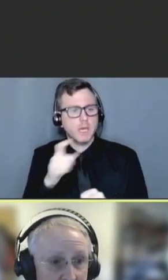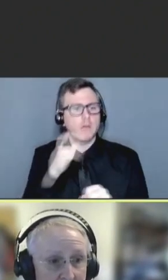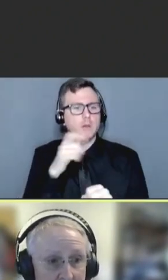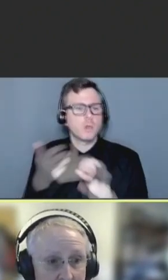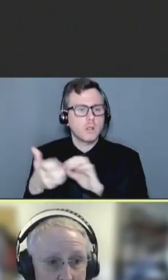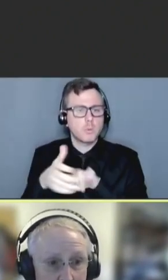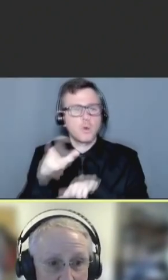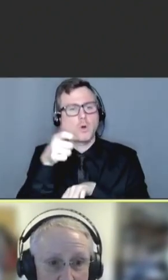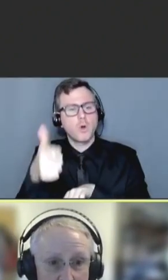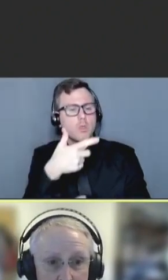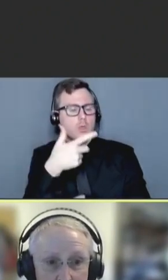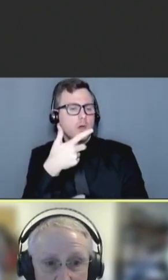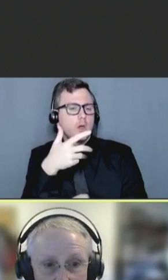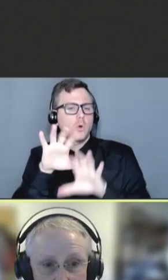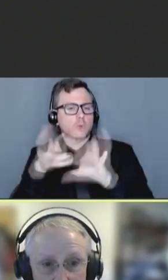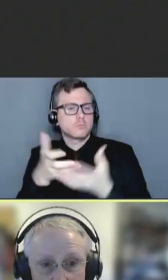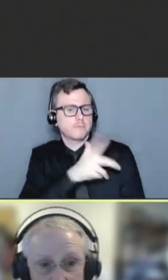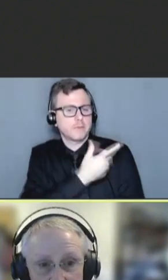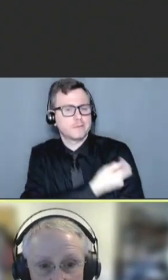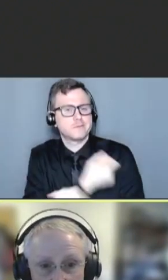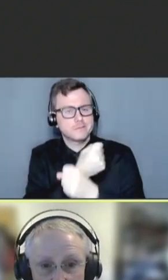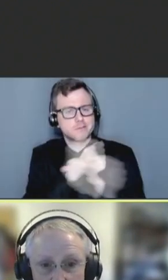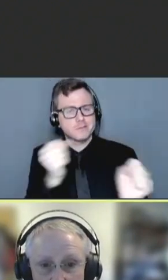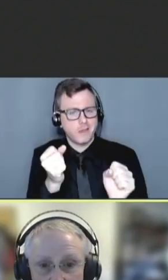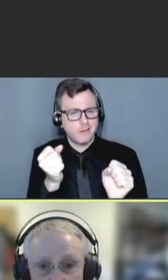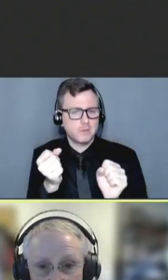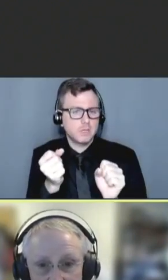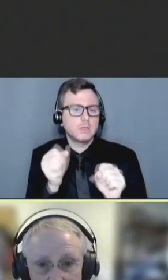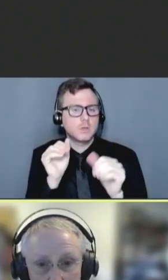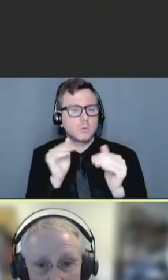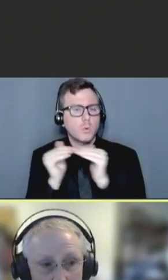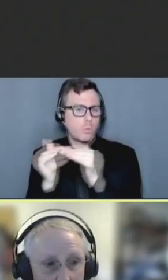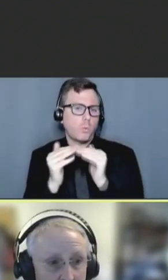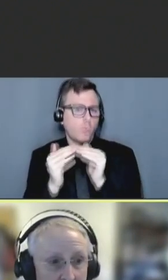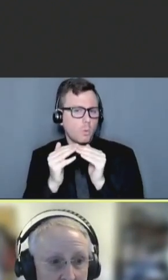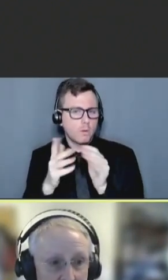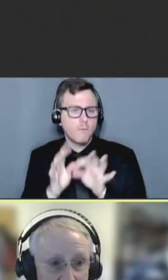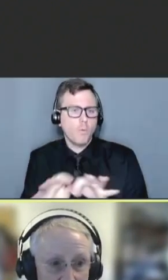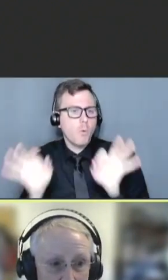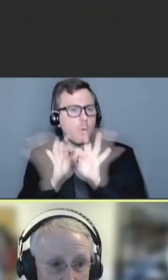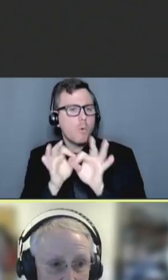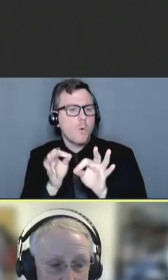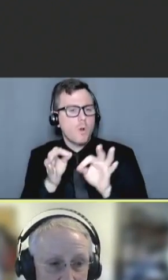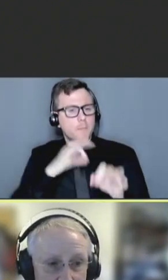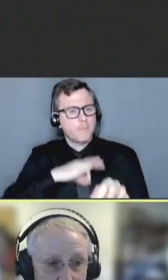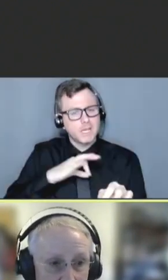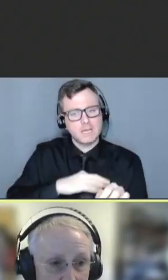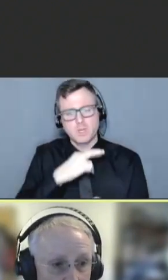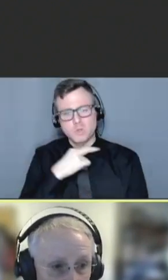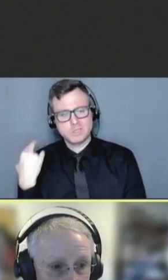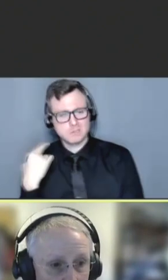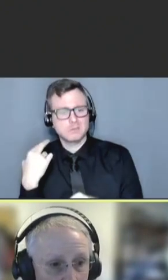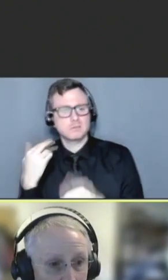and will continue to provide updates to the COVID-19 workgroup, ACIP, and NVAC going forward.